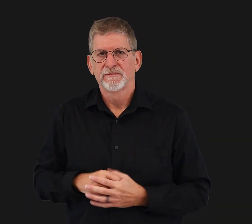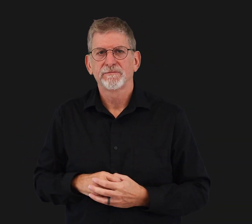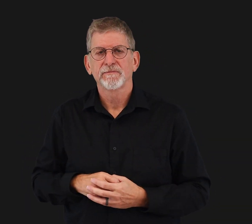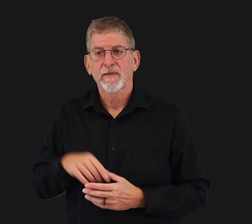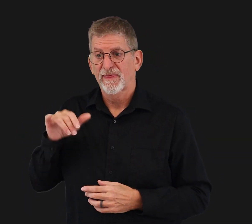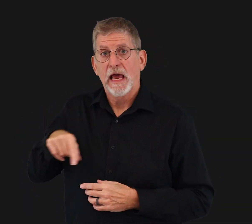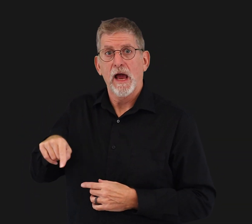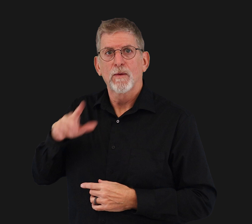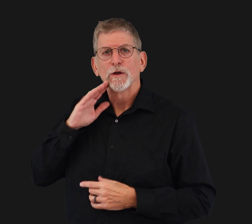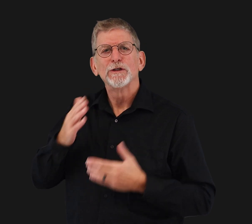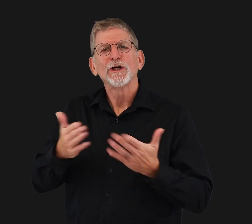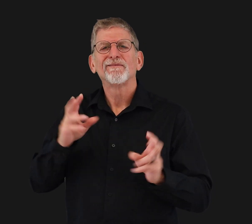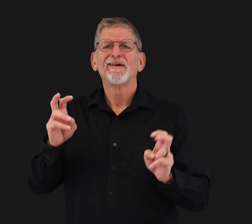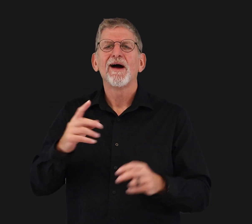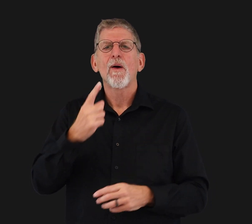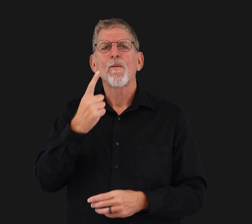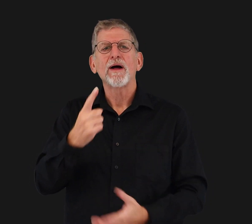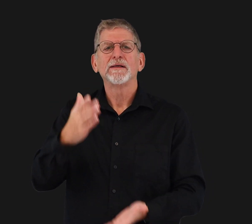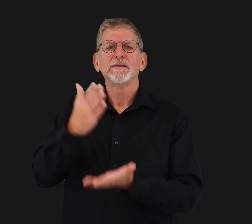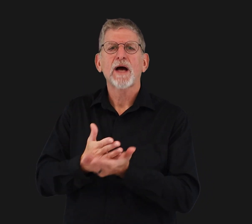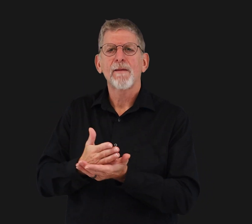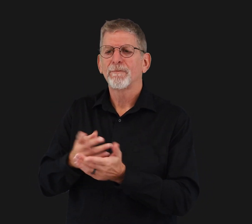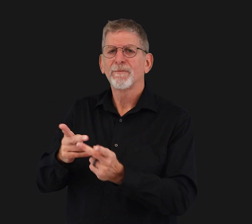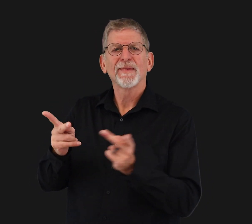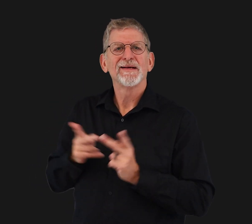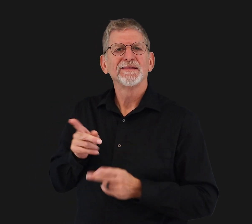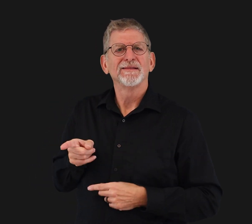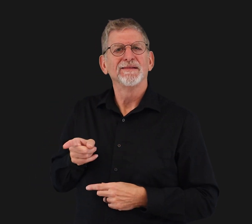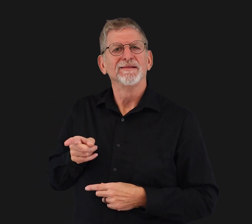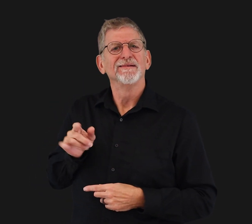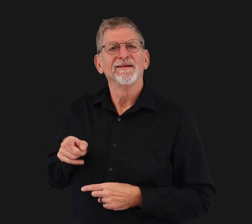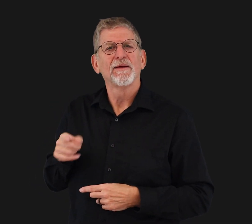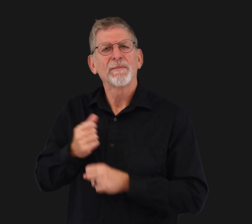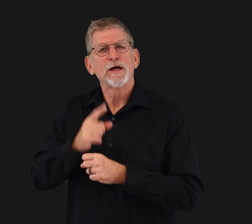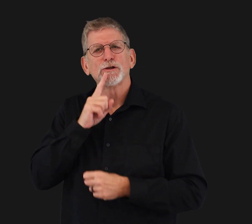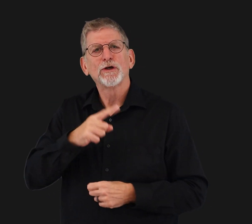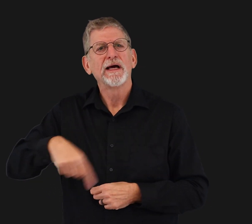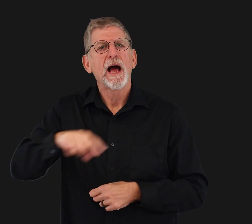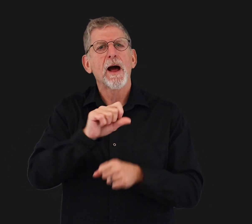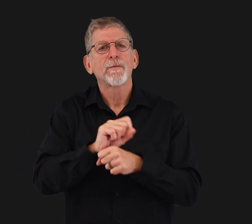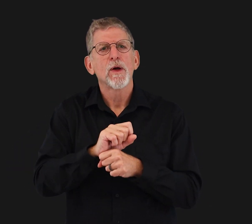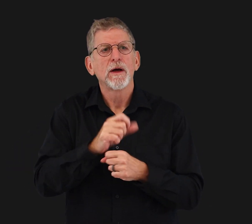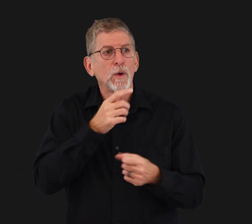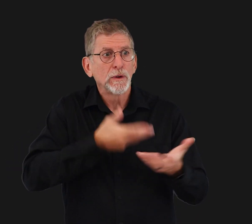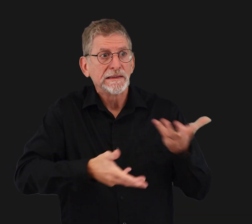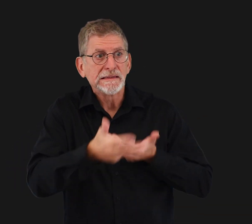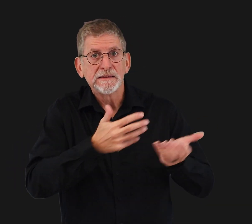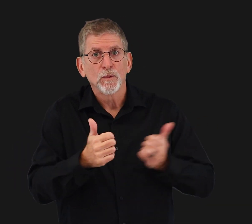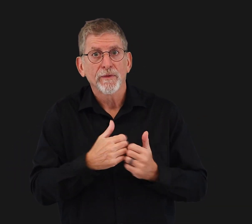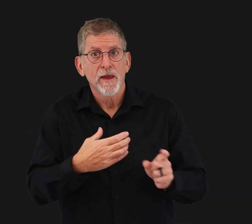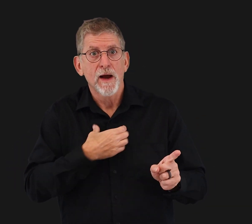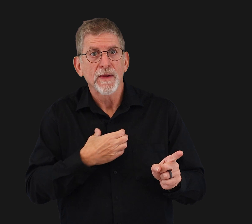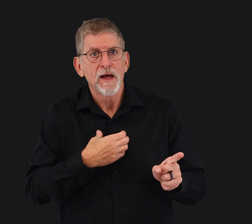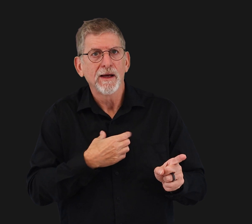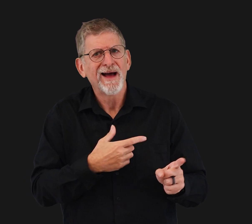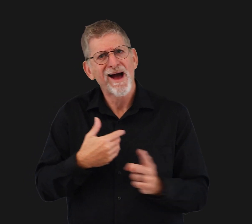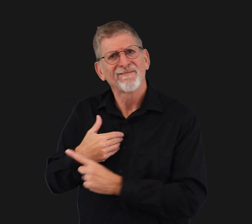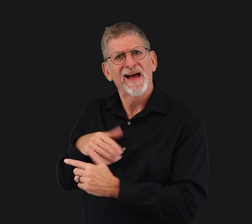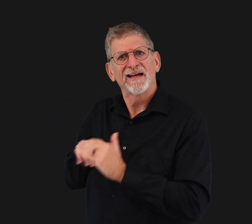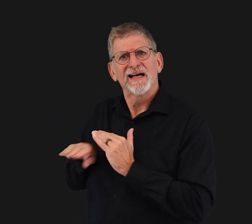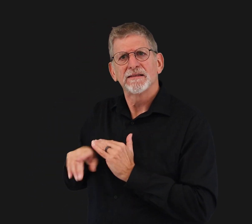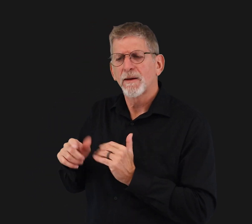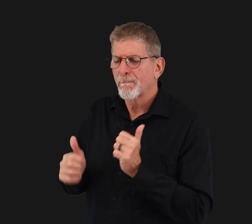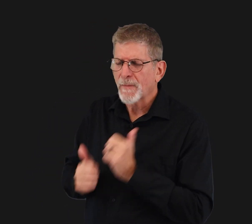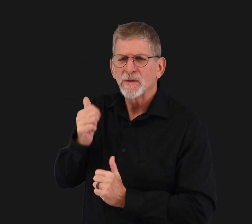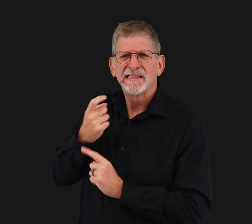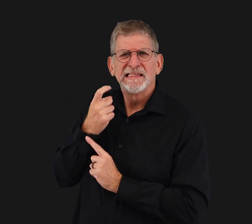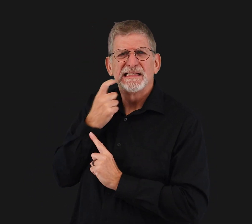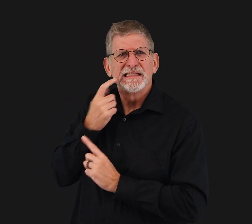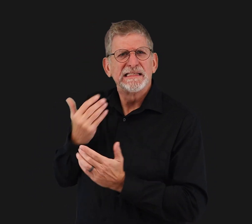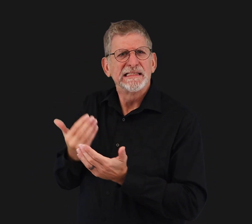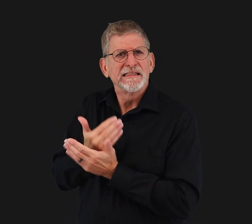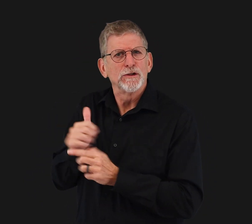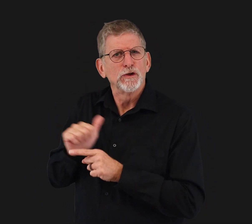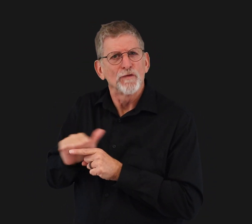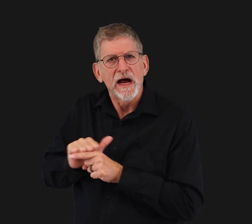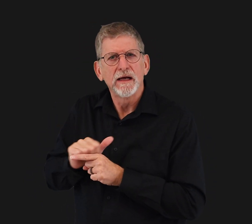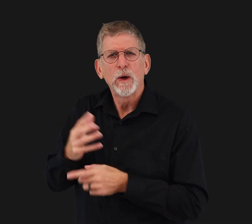It will serve as a “one-stop shop” to ensure employees handling complaints have access to the most up-to-date training,